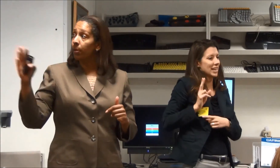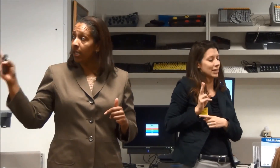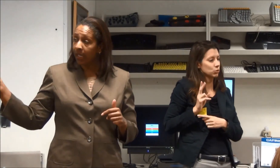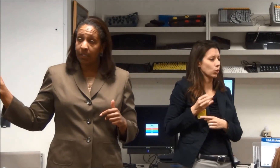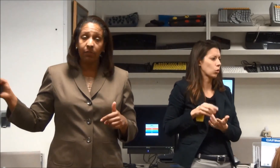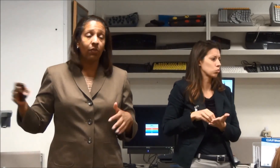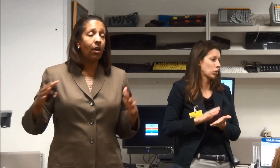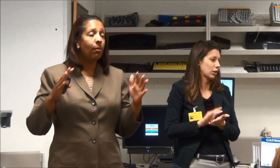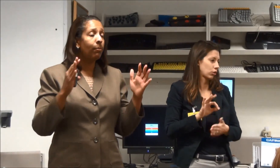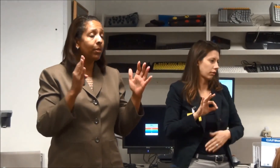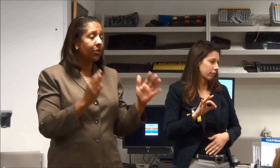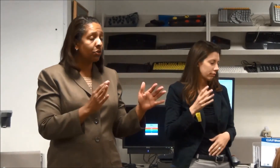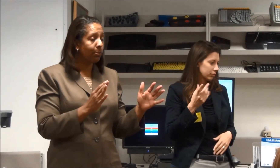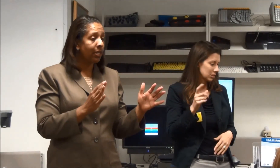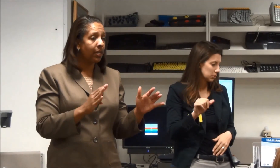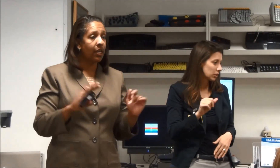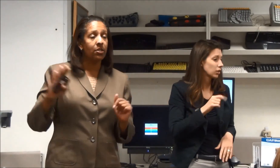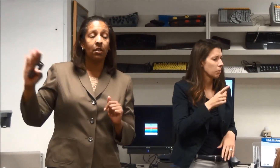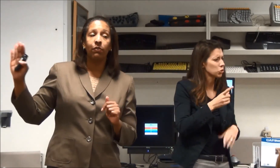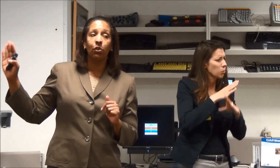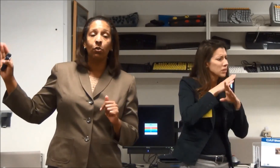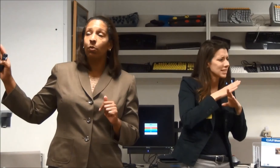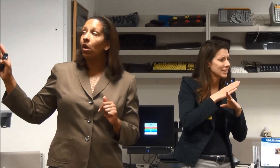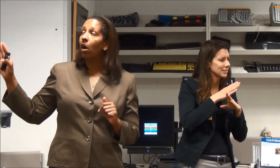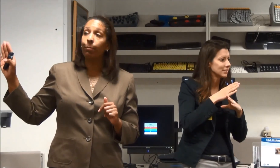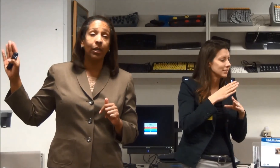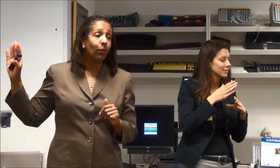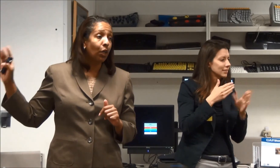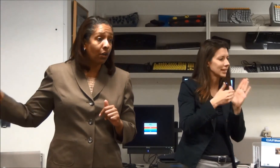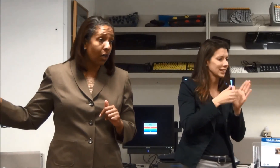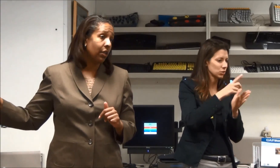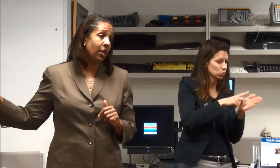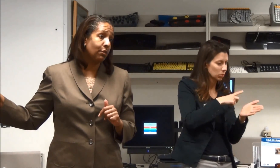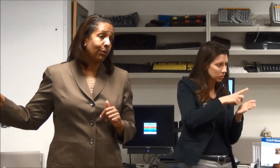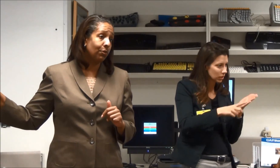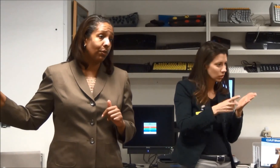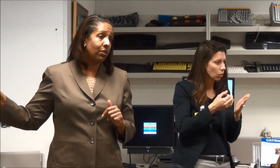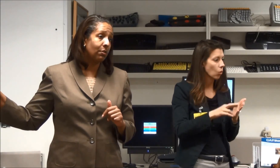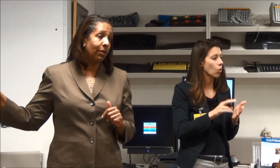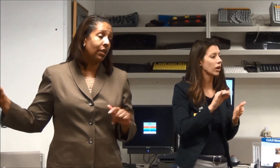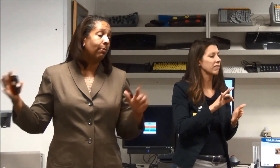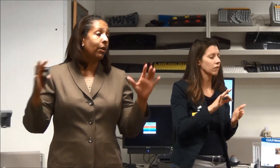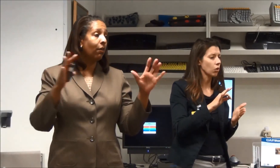You're protected from being discriminated against if you are being regarded as a person with a disability.